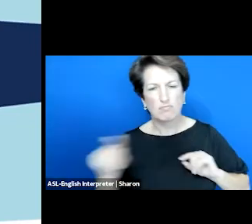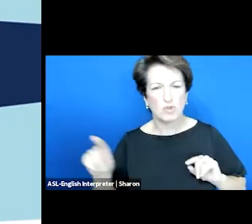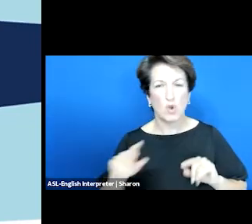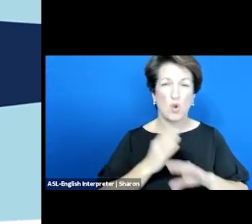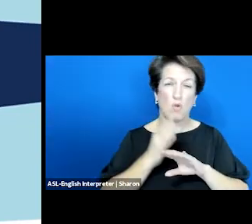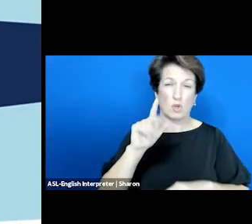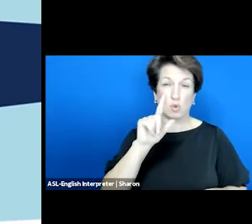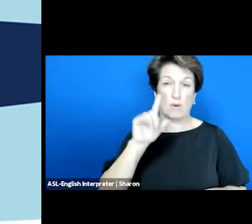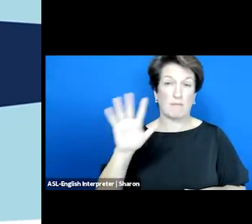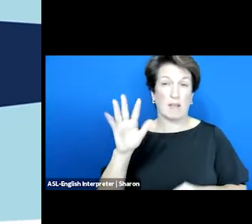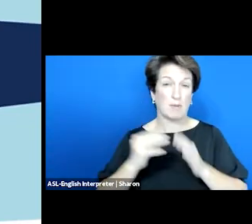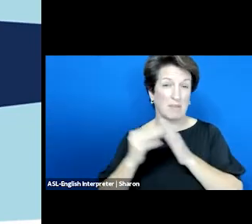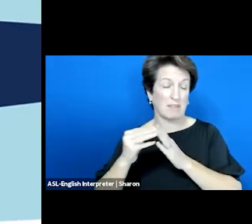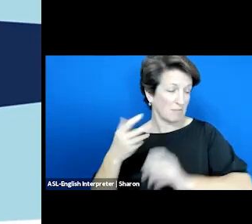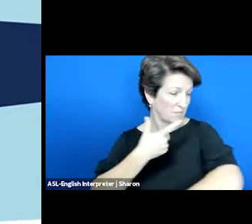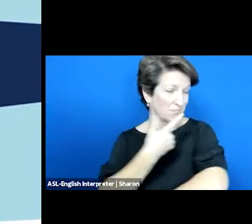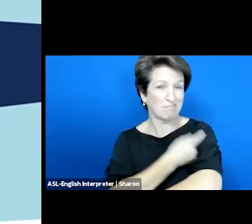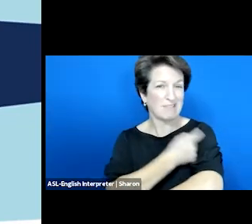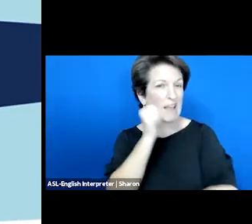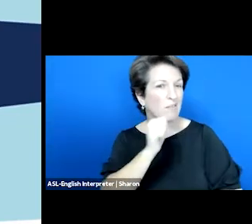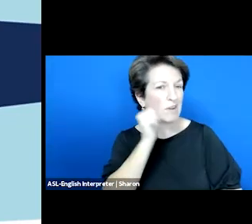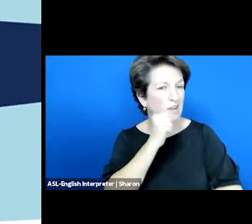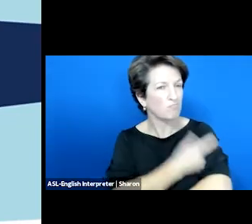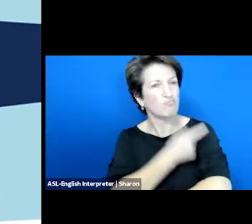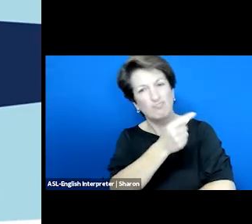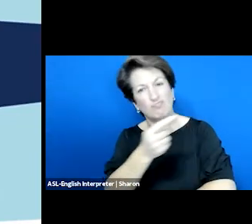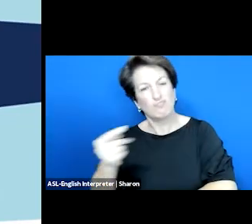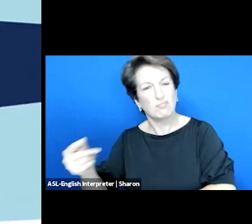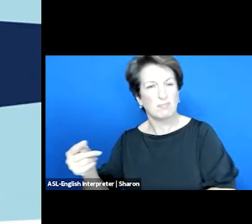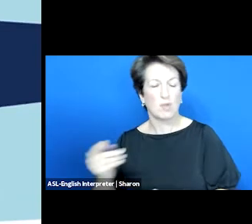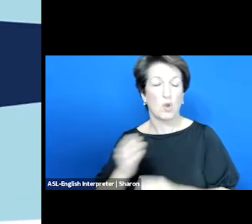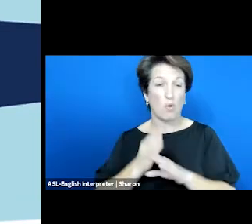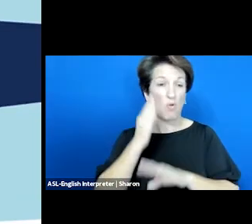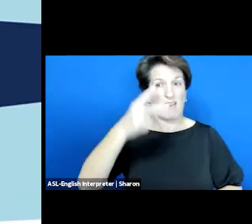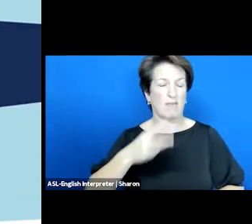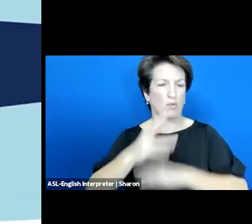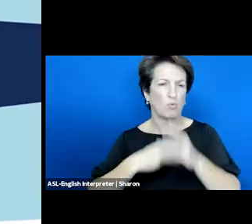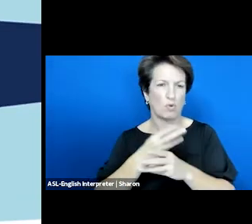been approved by health Canada . They have met the same safety and quality standards required for all vaccines. The same ones that people have